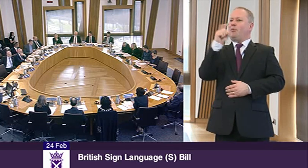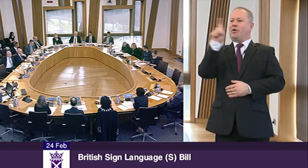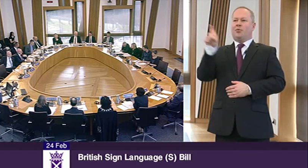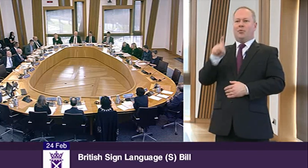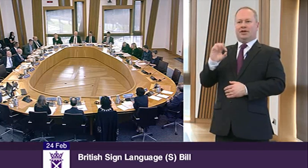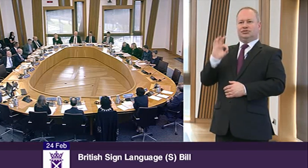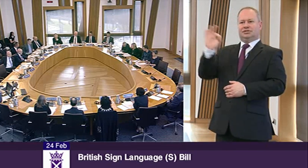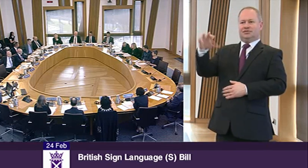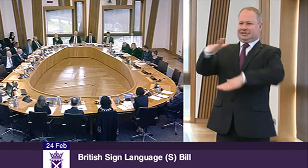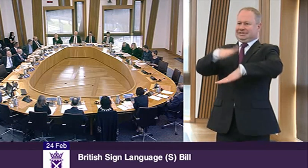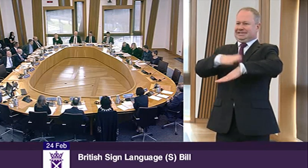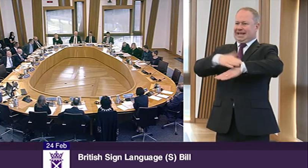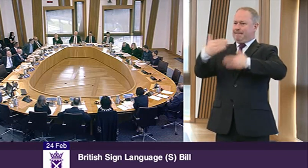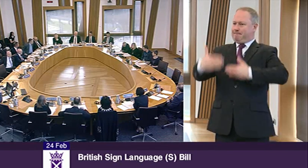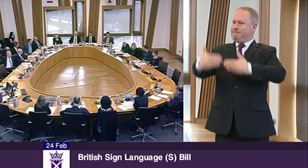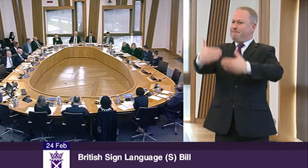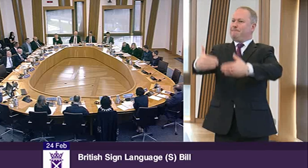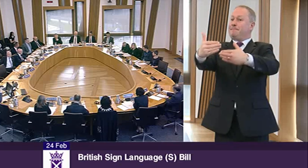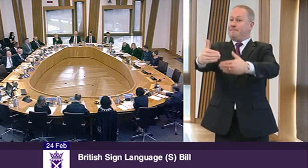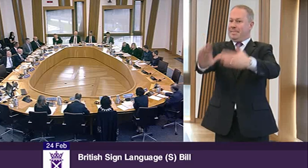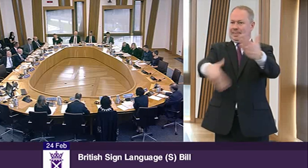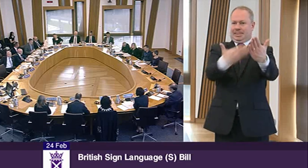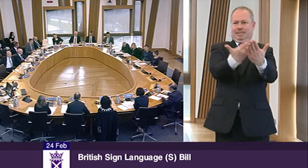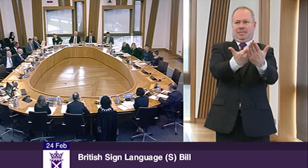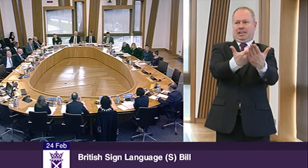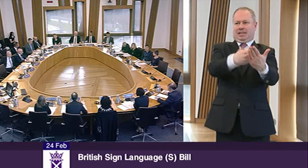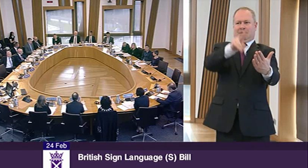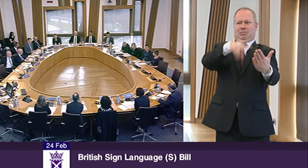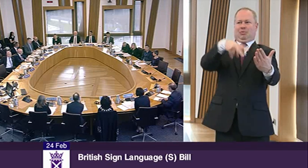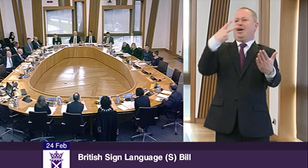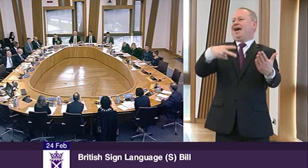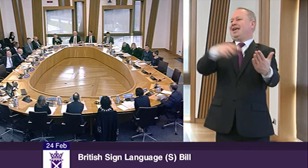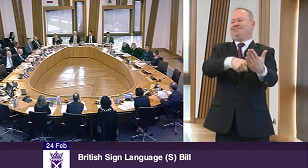The Convener: Okay. I have a final question about the timescales. I will not read out